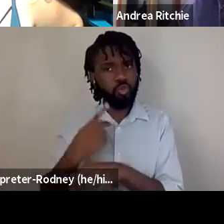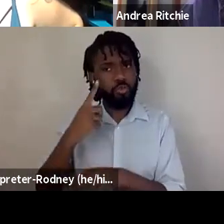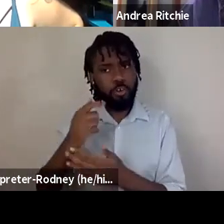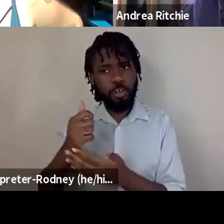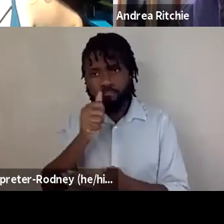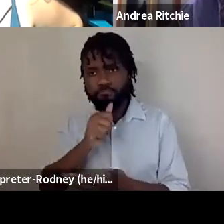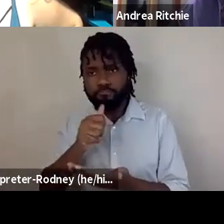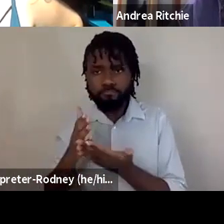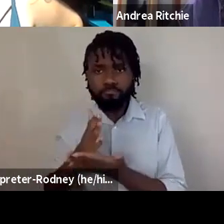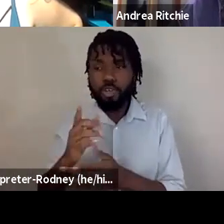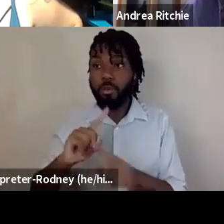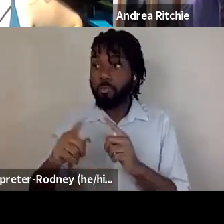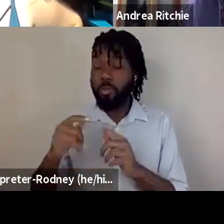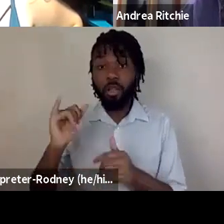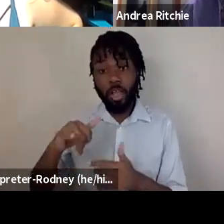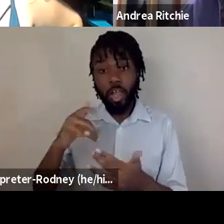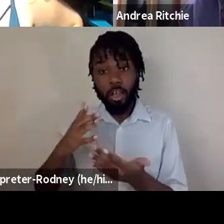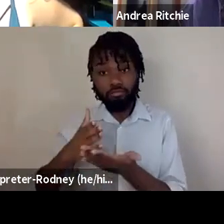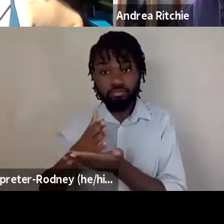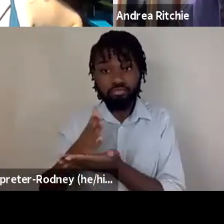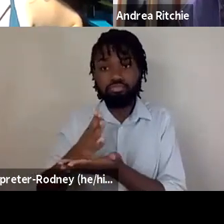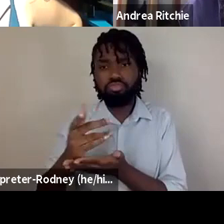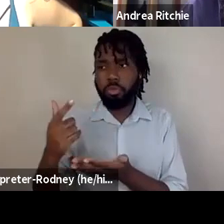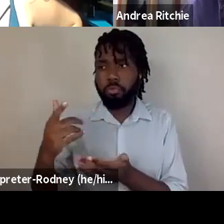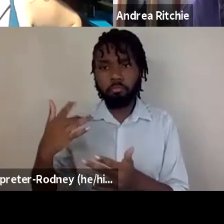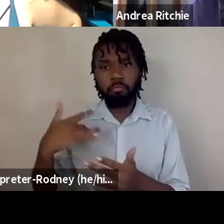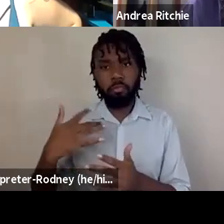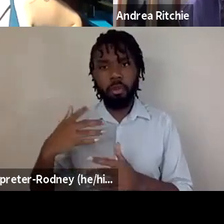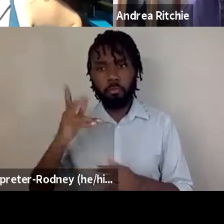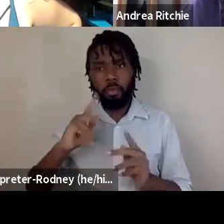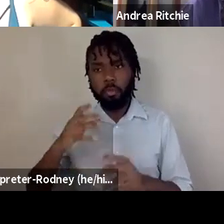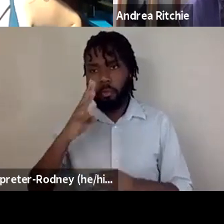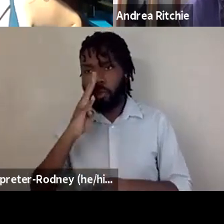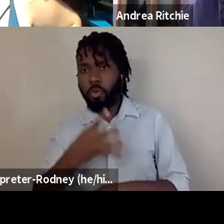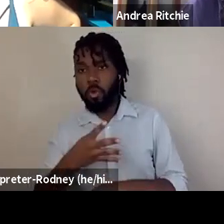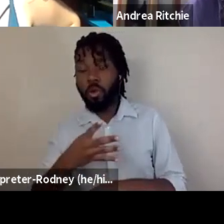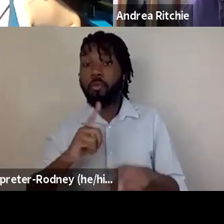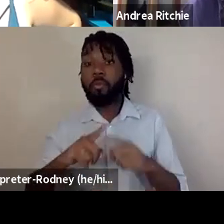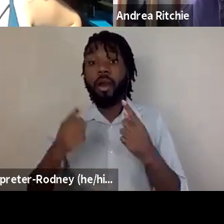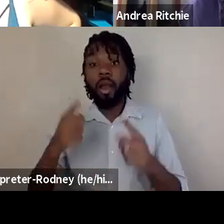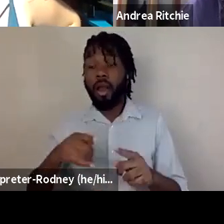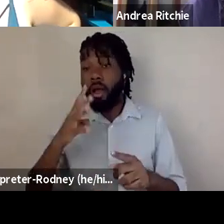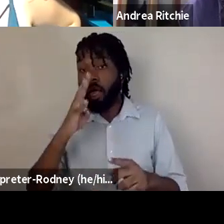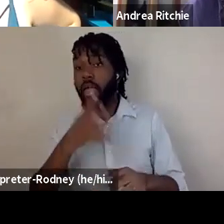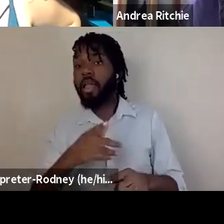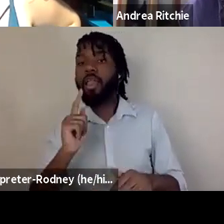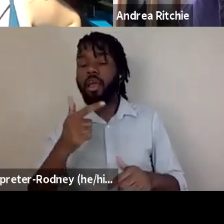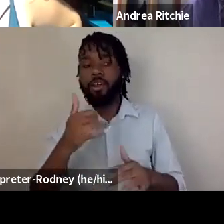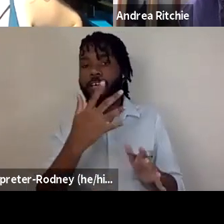has taken and stolen that knowledge, repurposed it, and sold it back to us as if it is not something that we already know